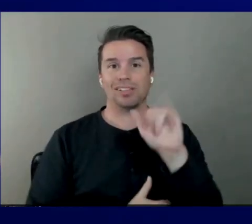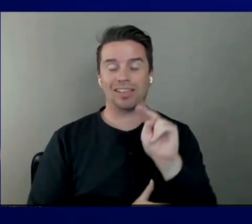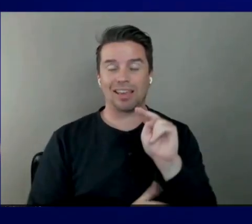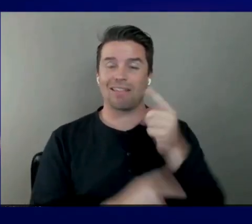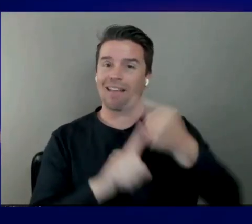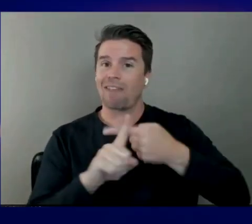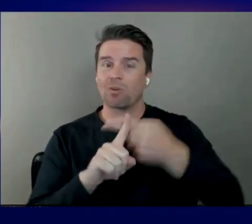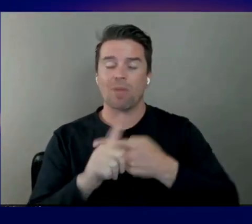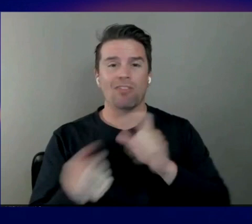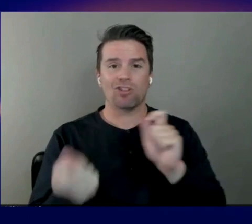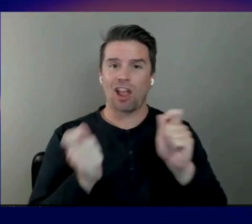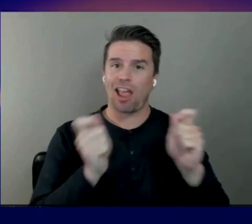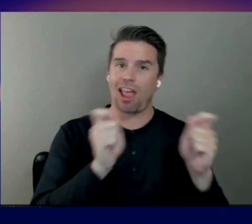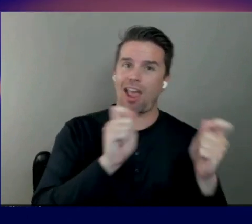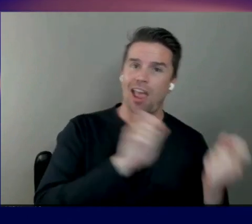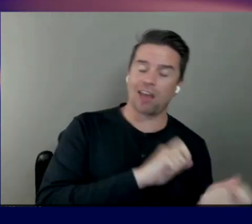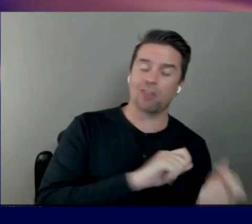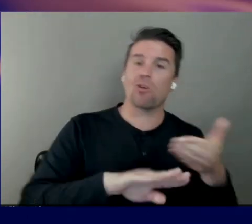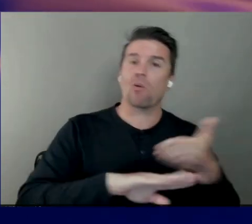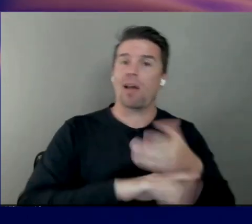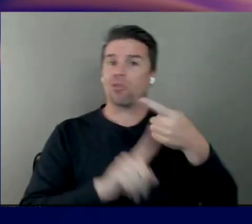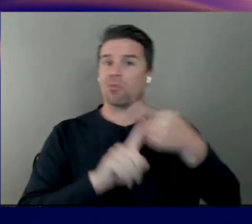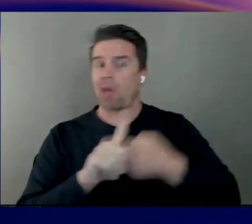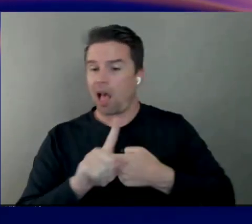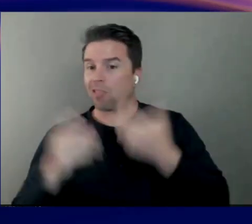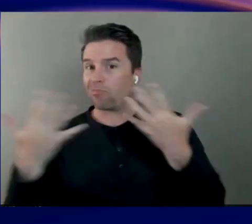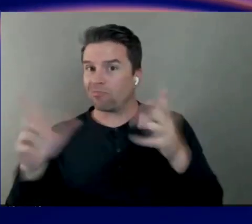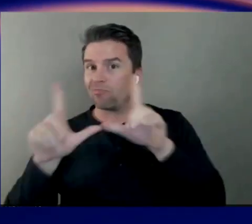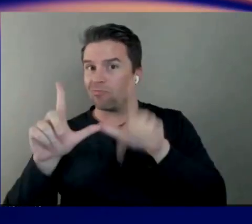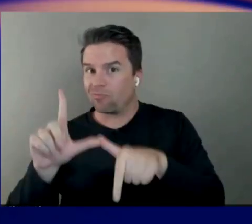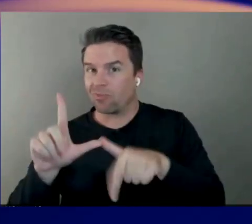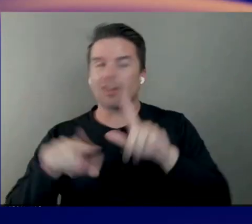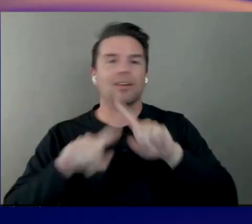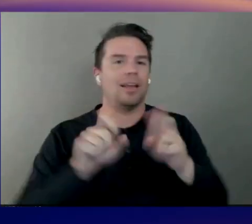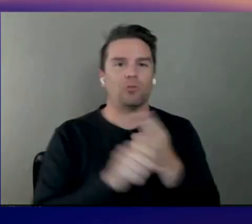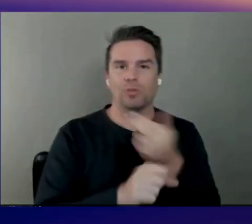So it sort of shows your participation over time. Yeah. - And they're cool designs.